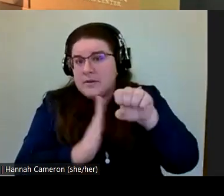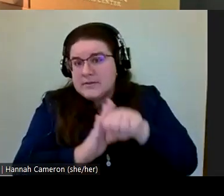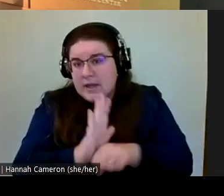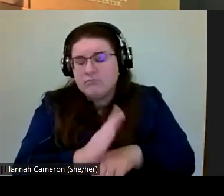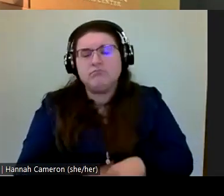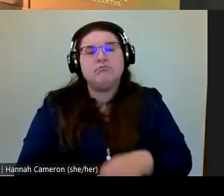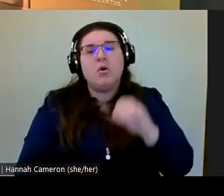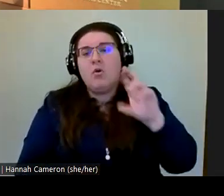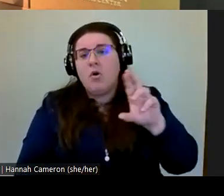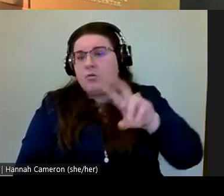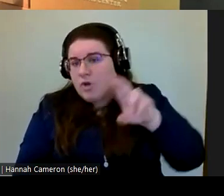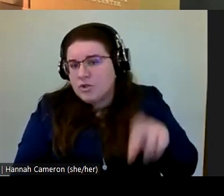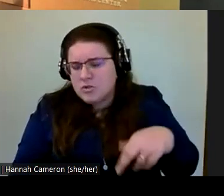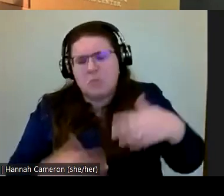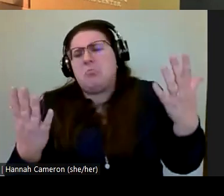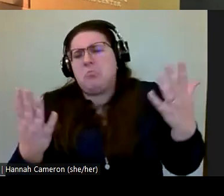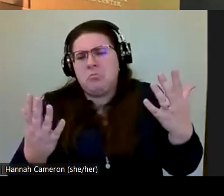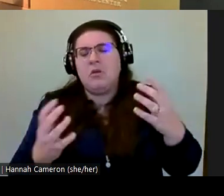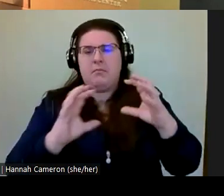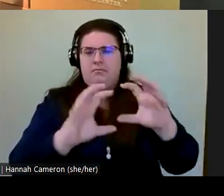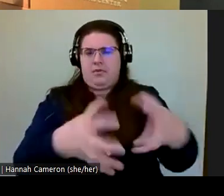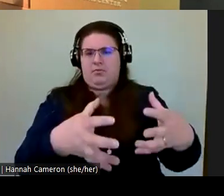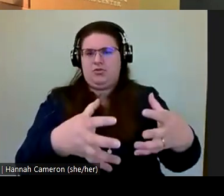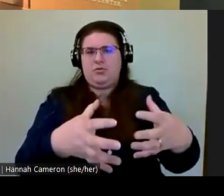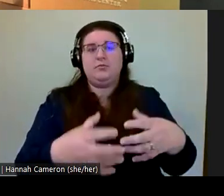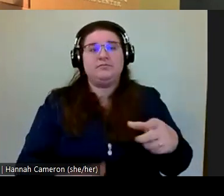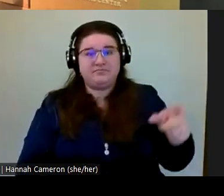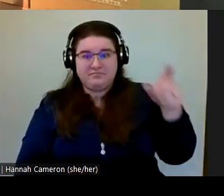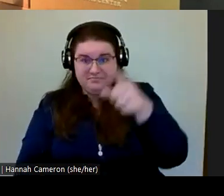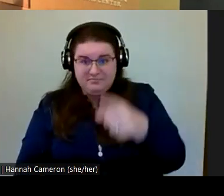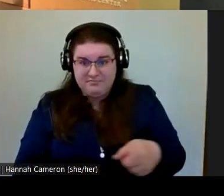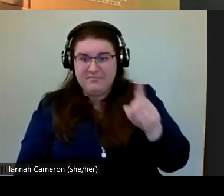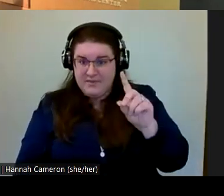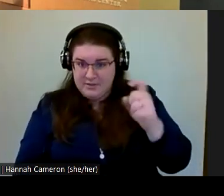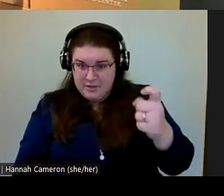a diagnosable mental health problem are going to have at least one visit with a psychiatrist